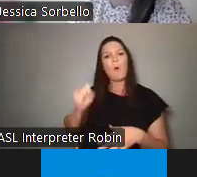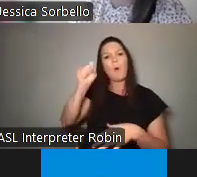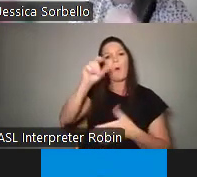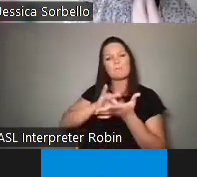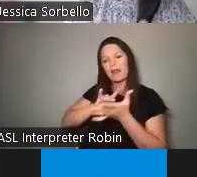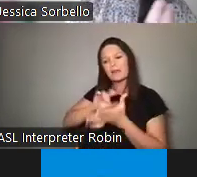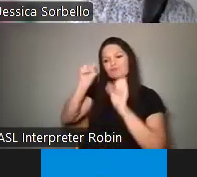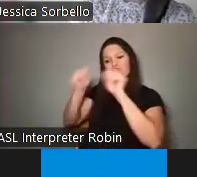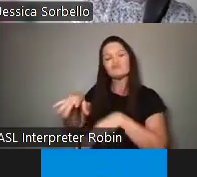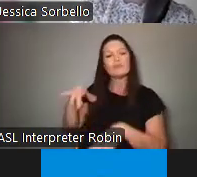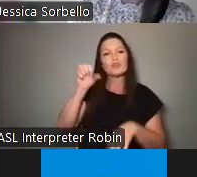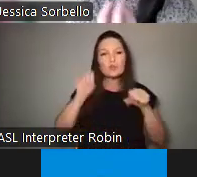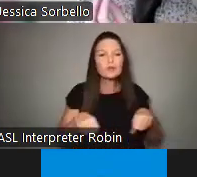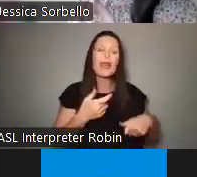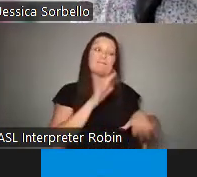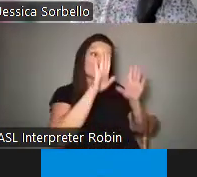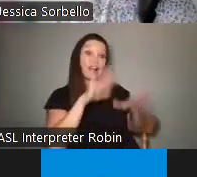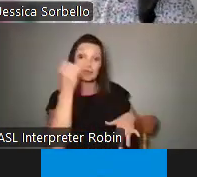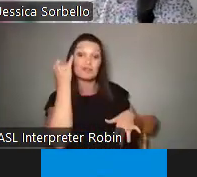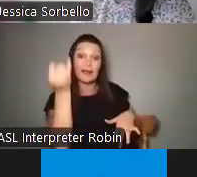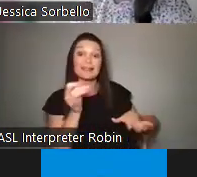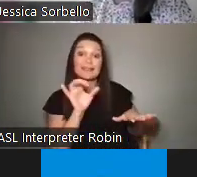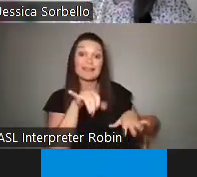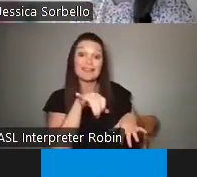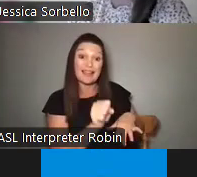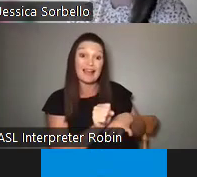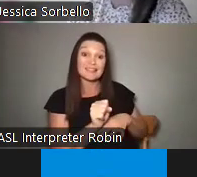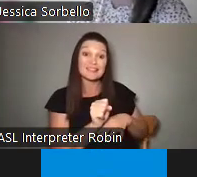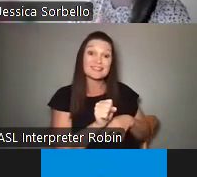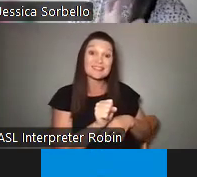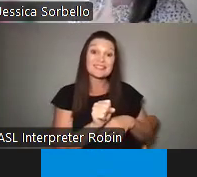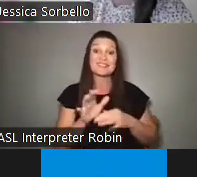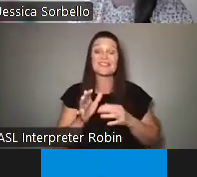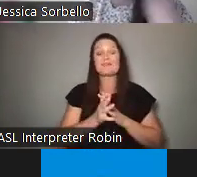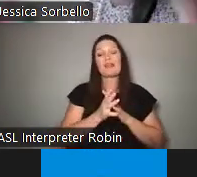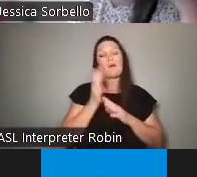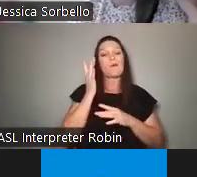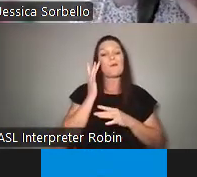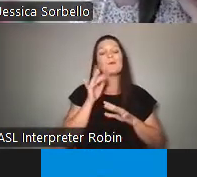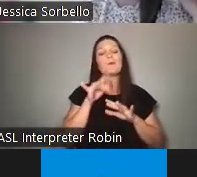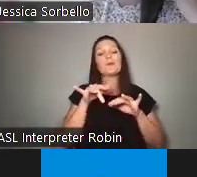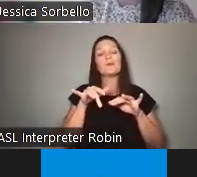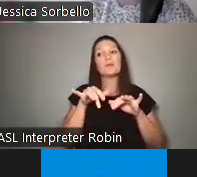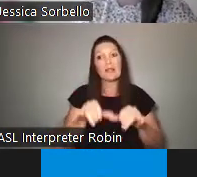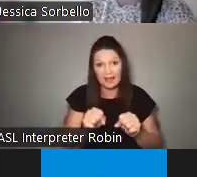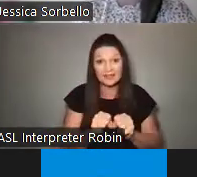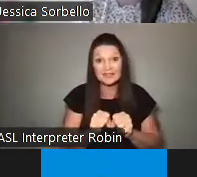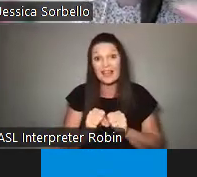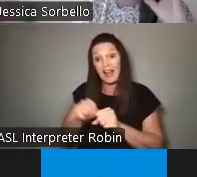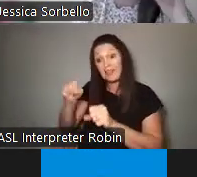boxes available which is wonderful and definitely